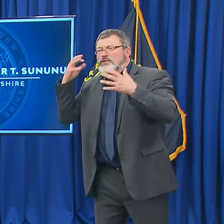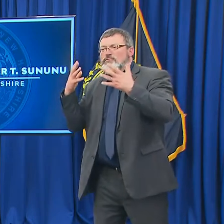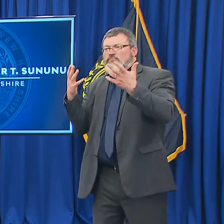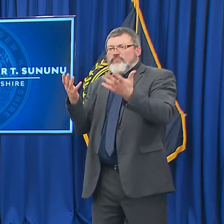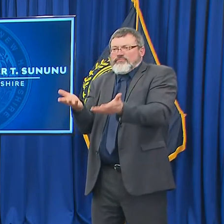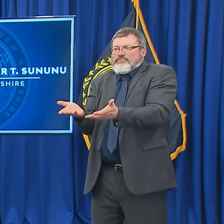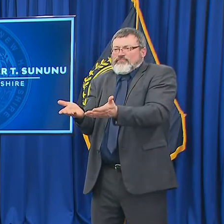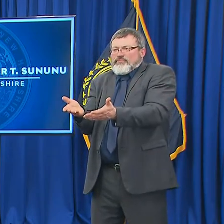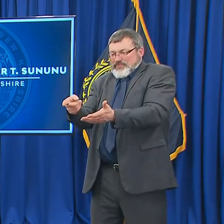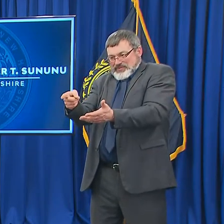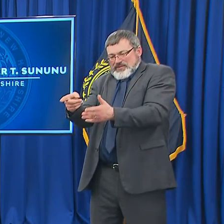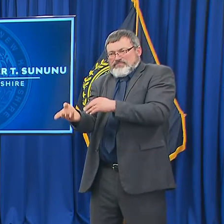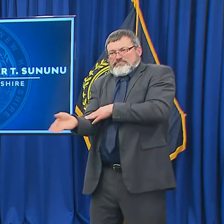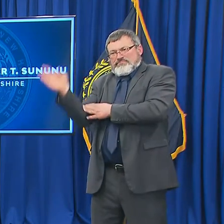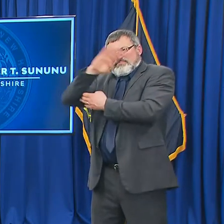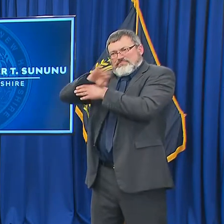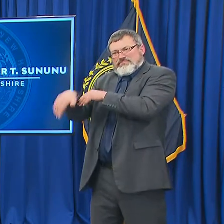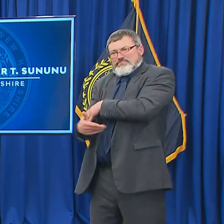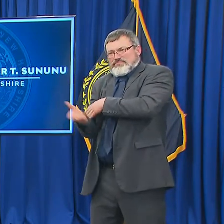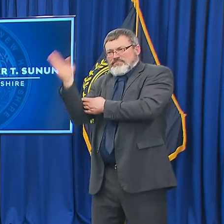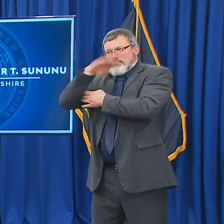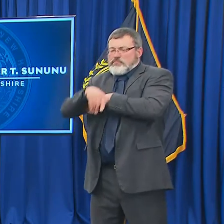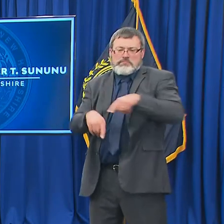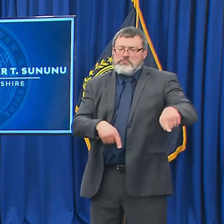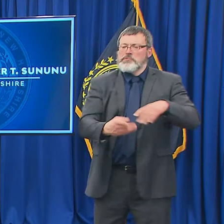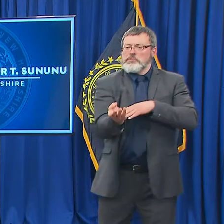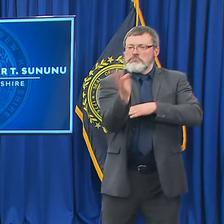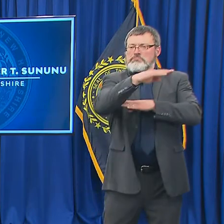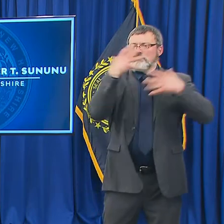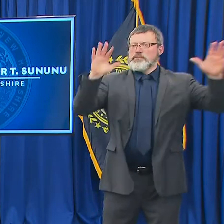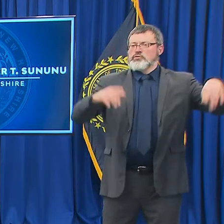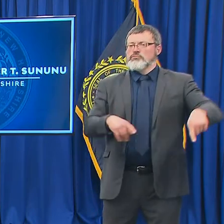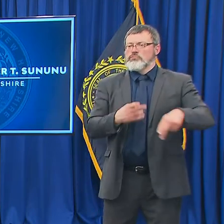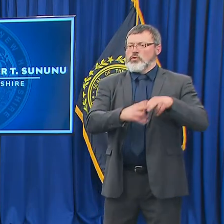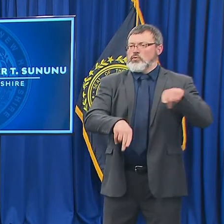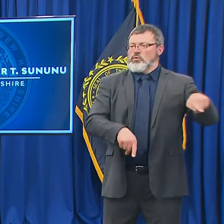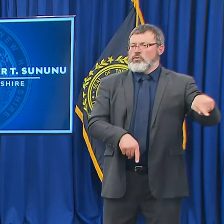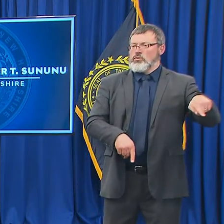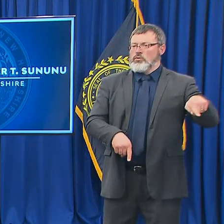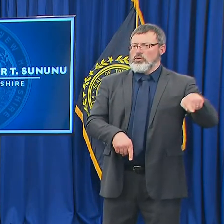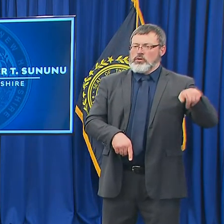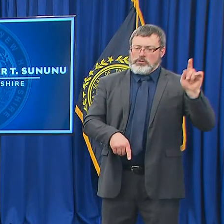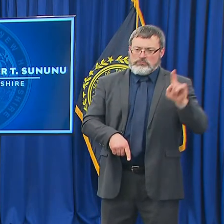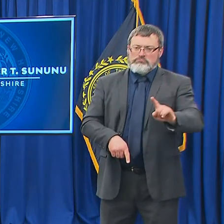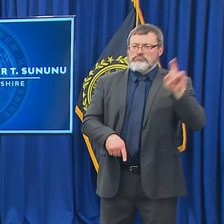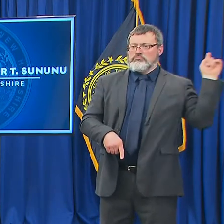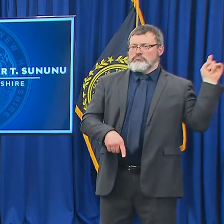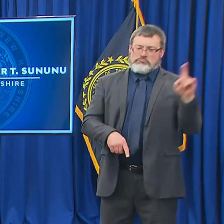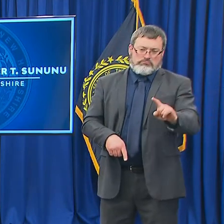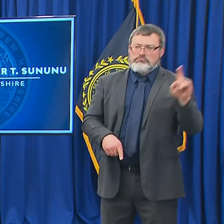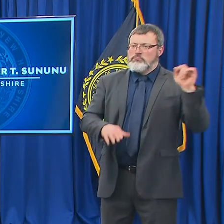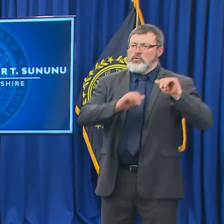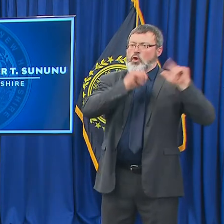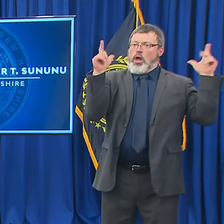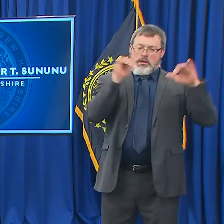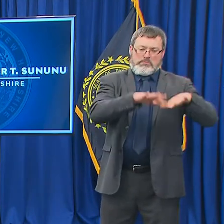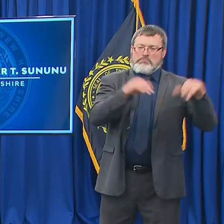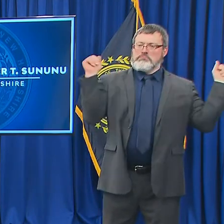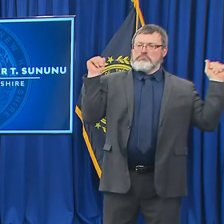but there's multiple reasons I think why schools we believe can still operate safely despite increasing and substantial